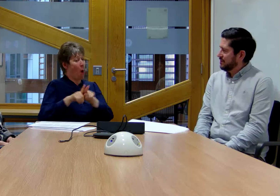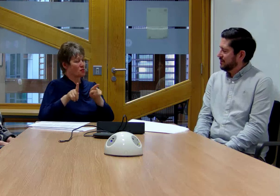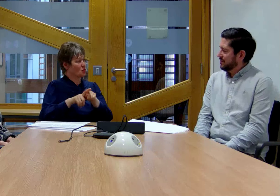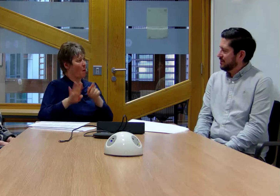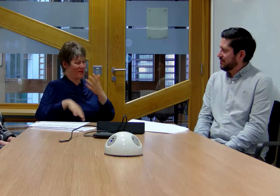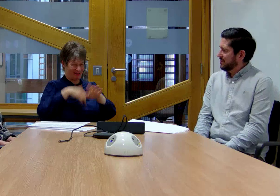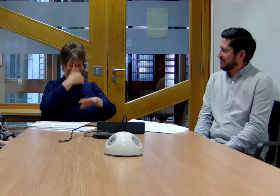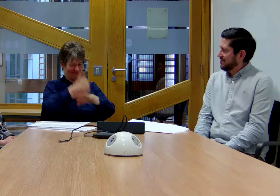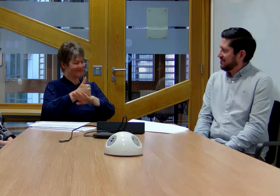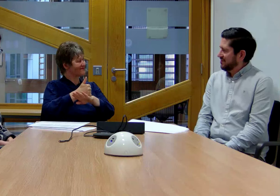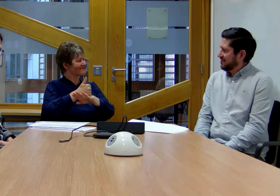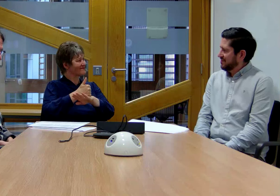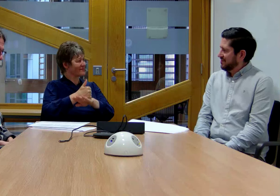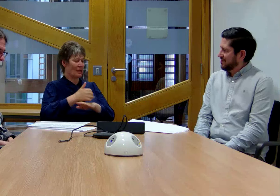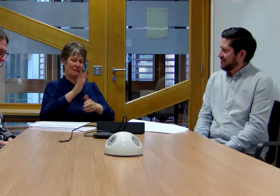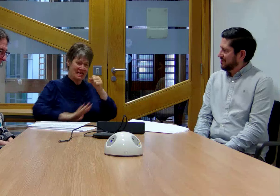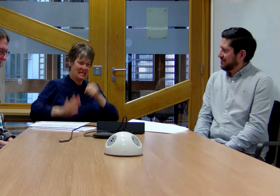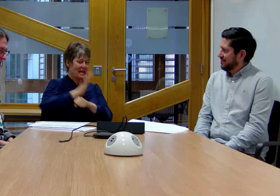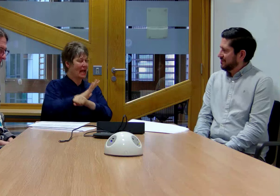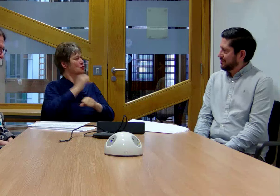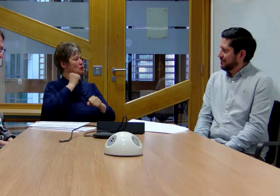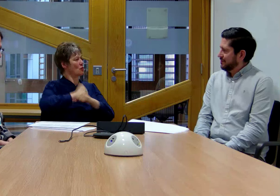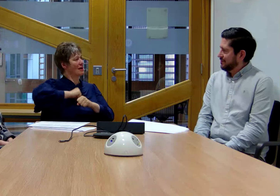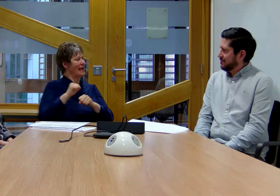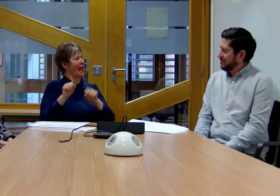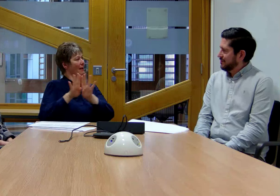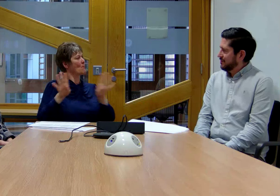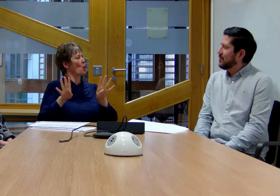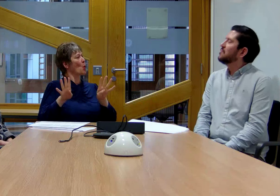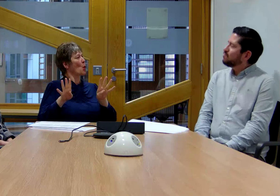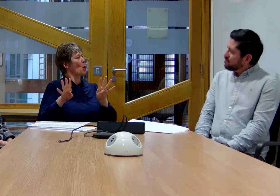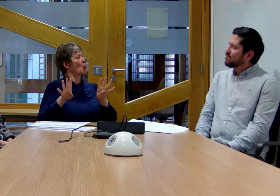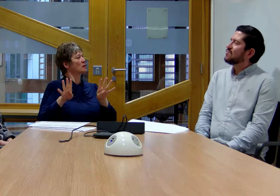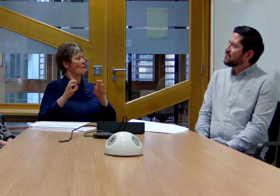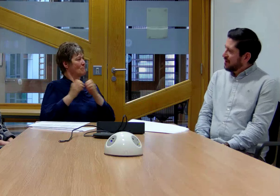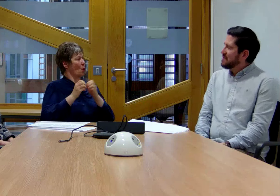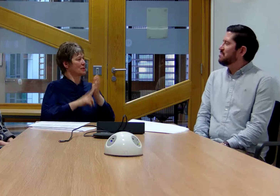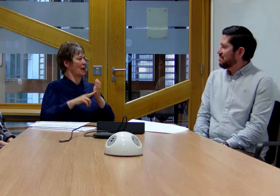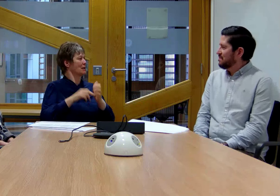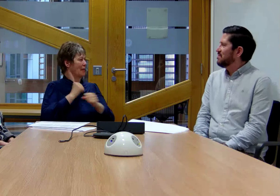and also established our national Gaelic language board, which is called Bord na Gàidhlig.